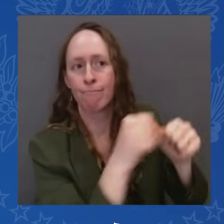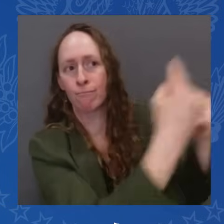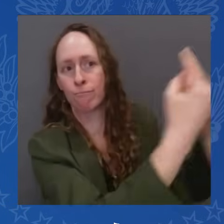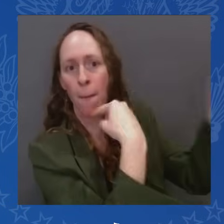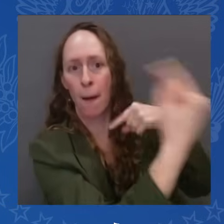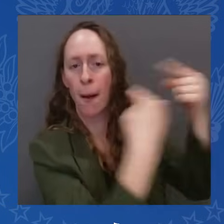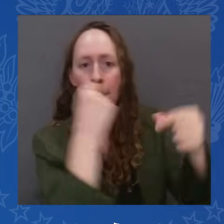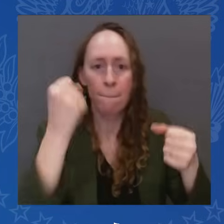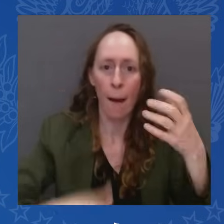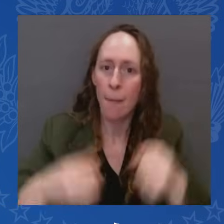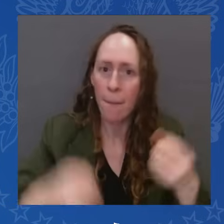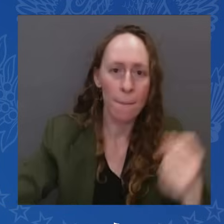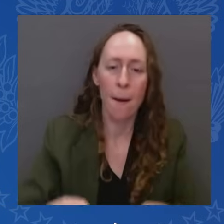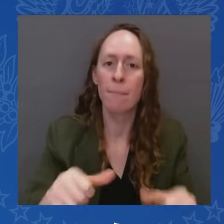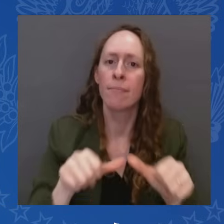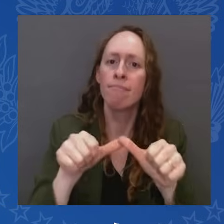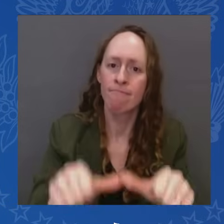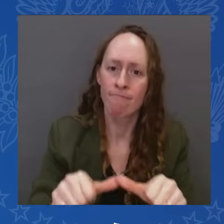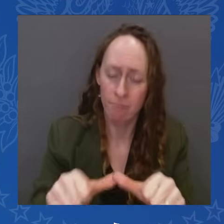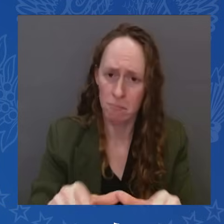with our control of the skies.